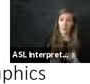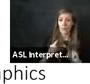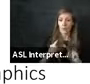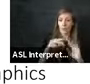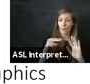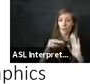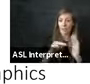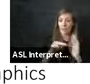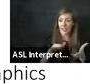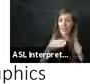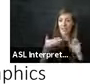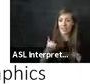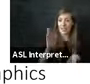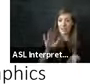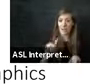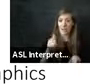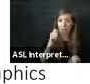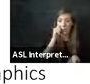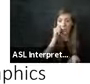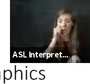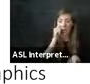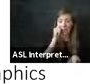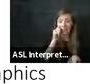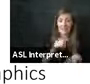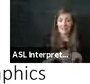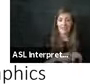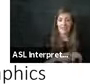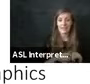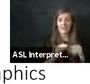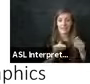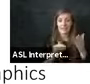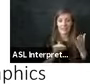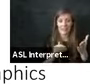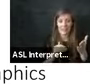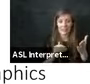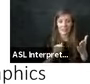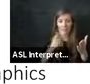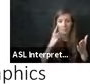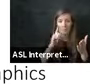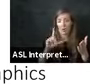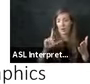by race and ethnicity, and here, particularly for Latinx